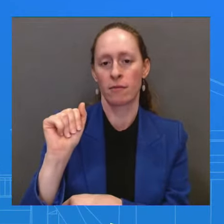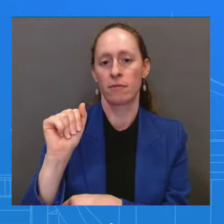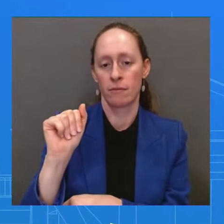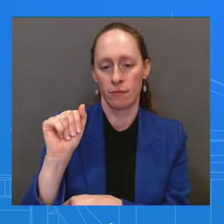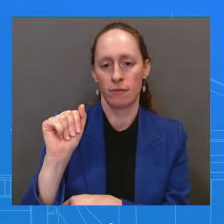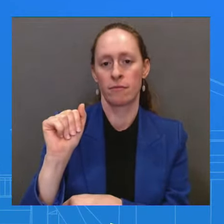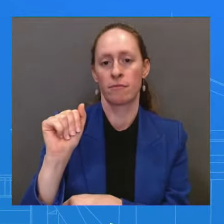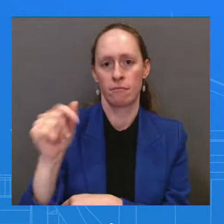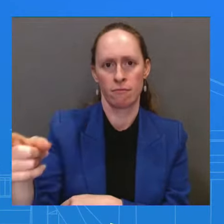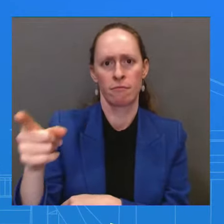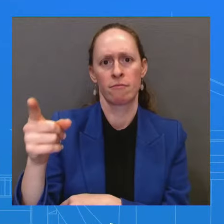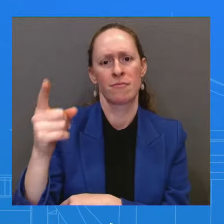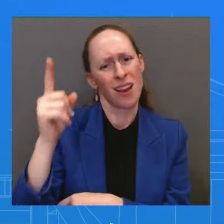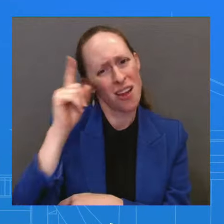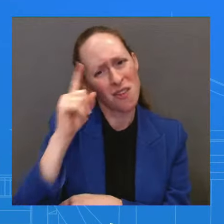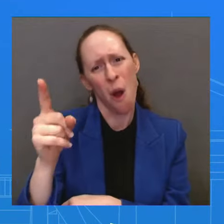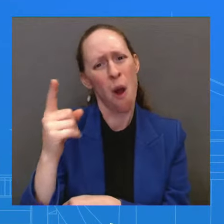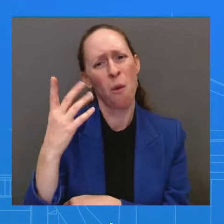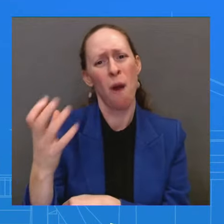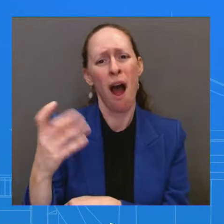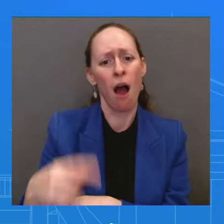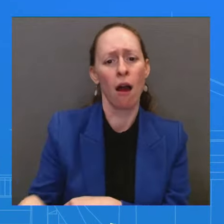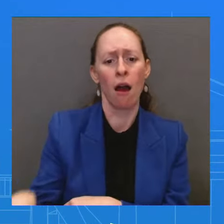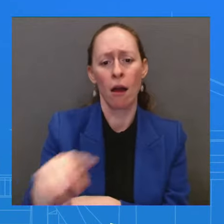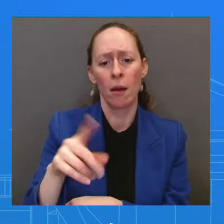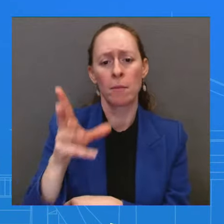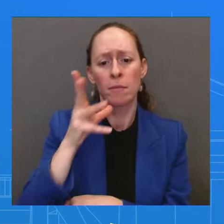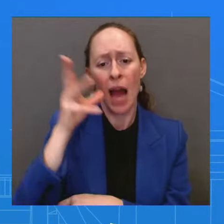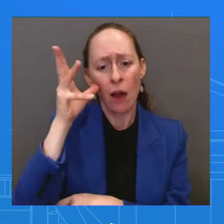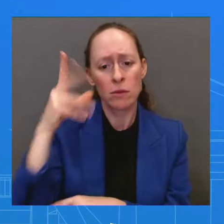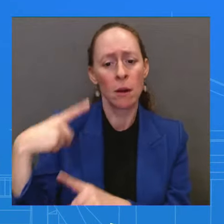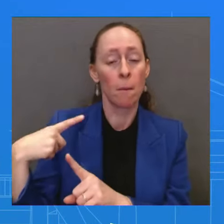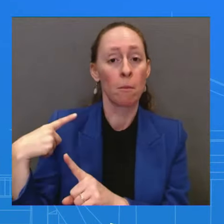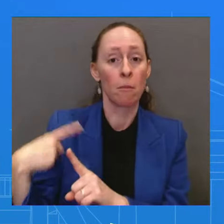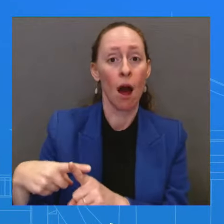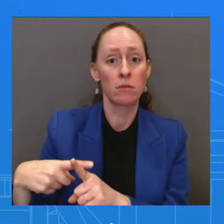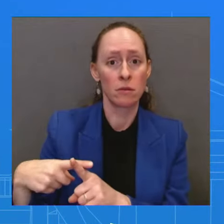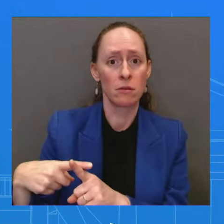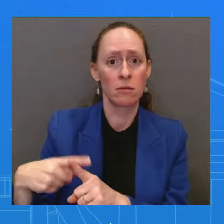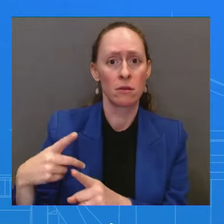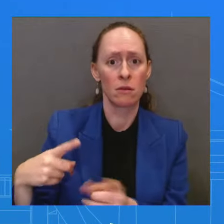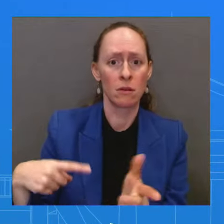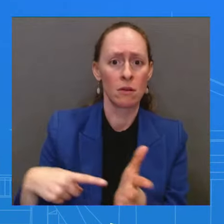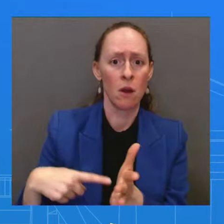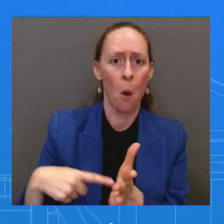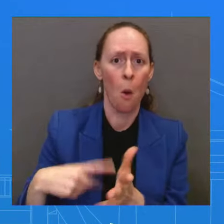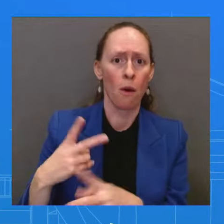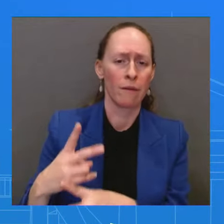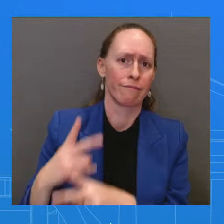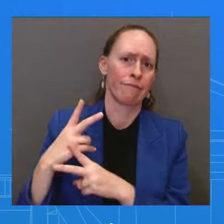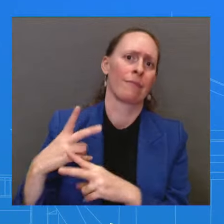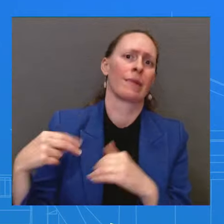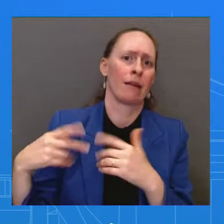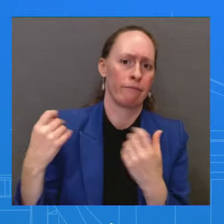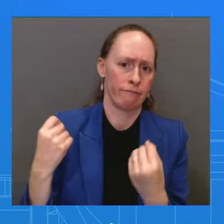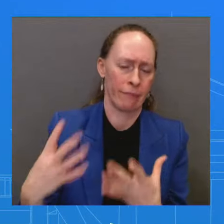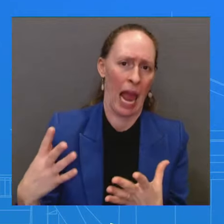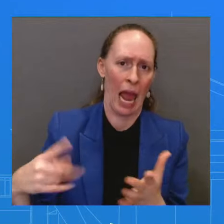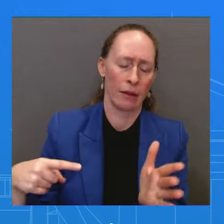He makes the argument that this is an equity issue, that Black households disproportionately take out Parent PLUS loans.